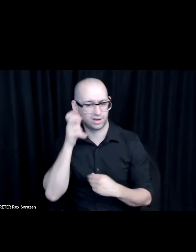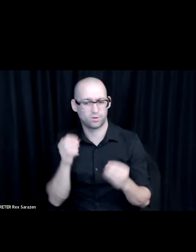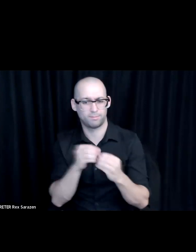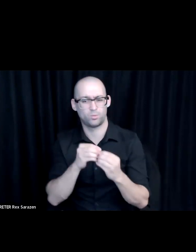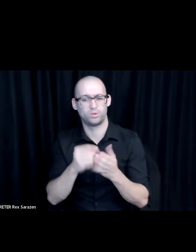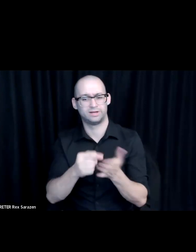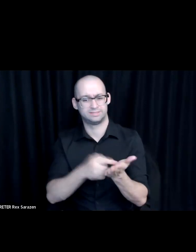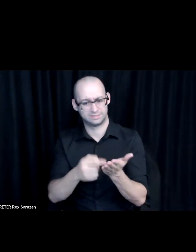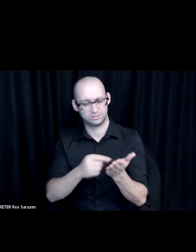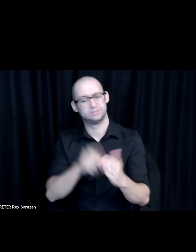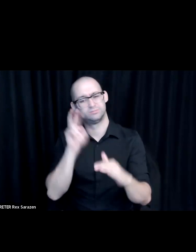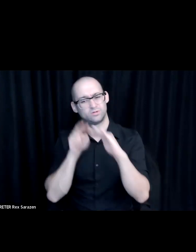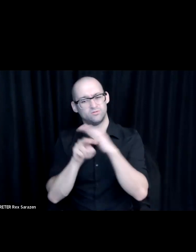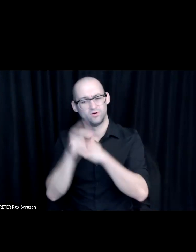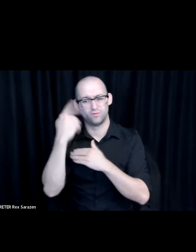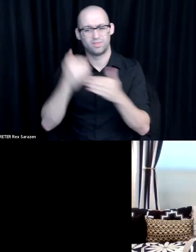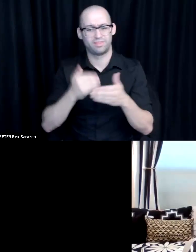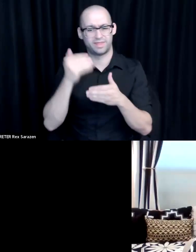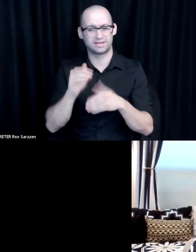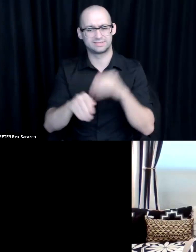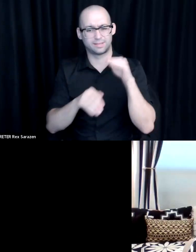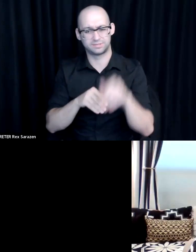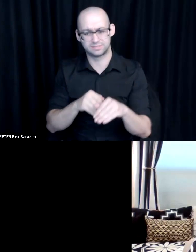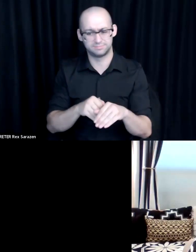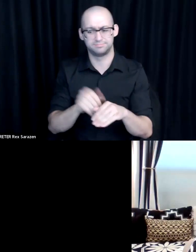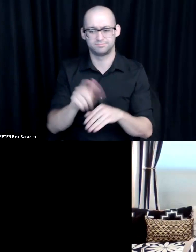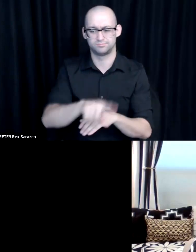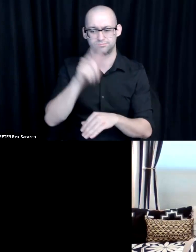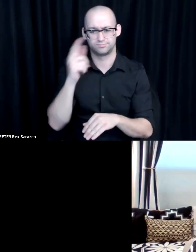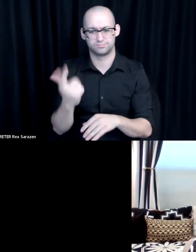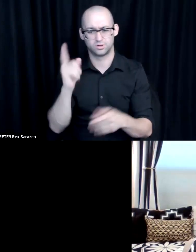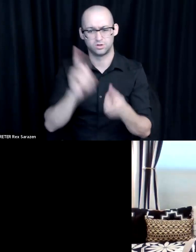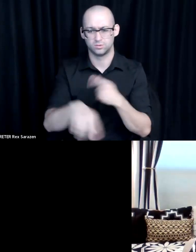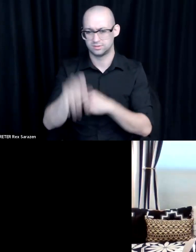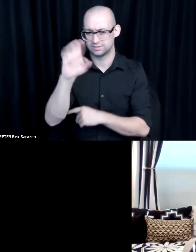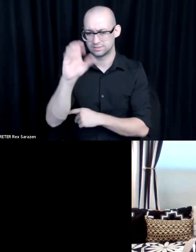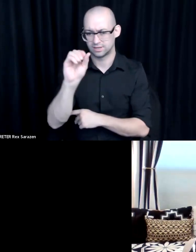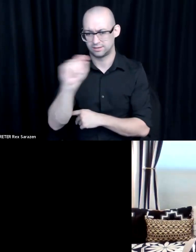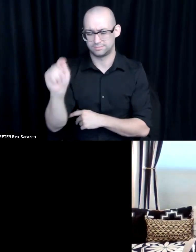And looking forward to next steps, so I'll hand it back to Scott. Thank you, Secretary,